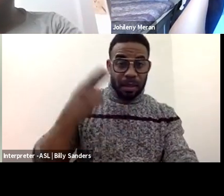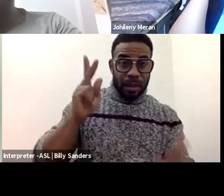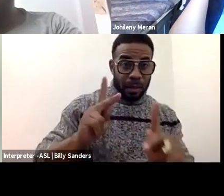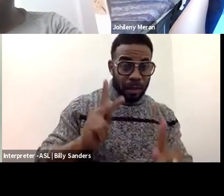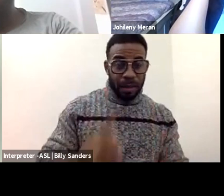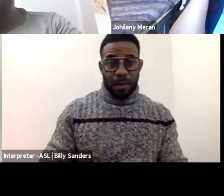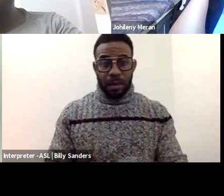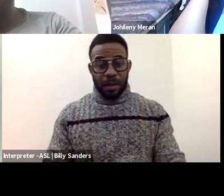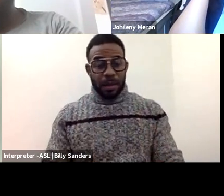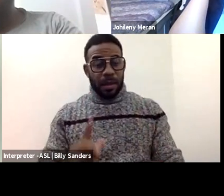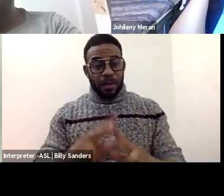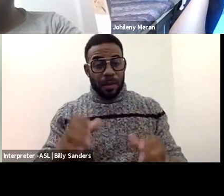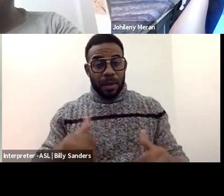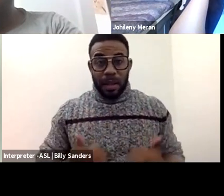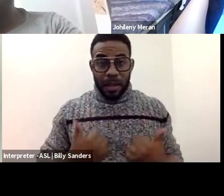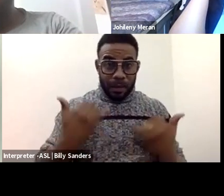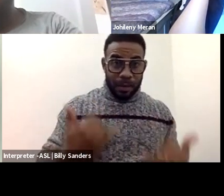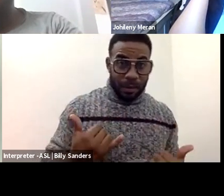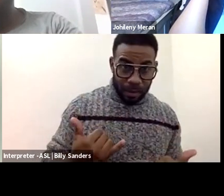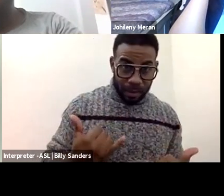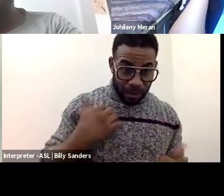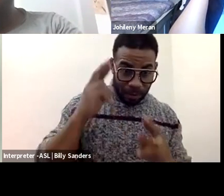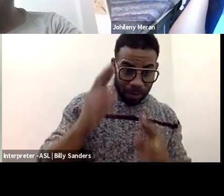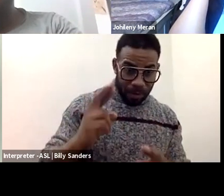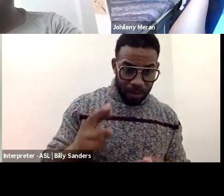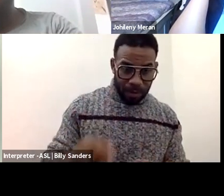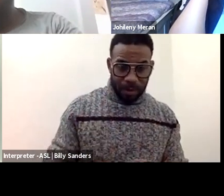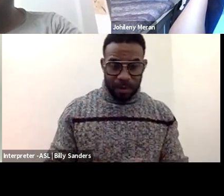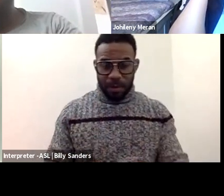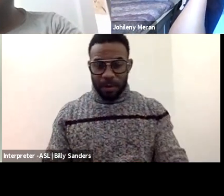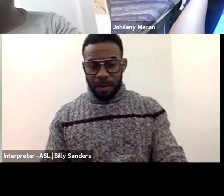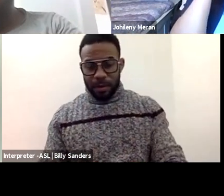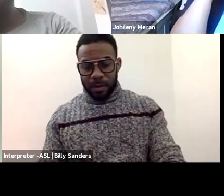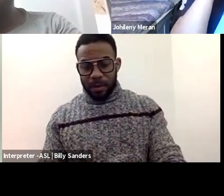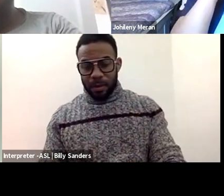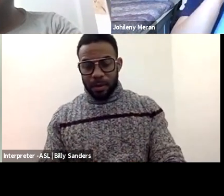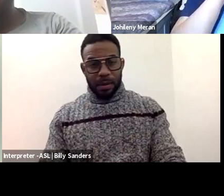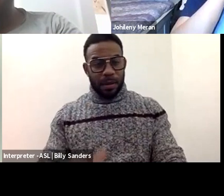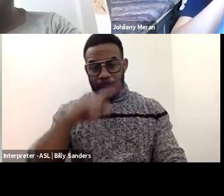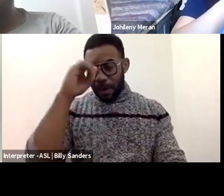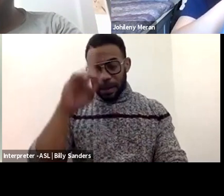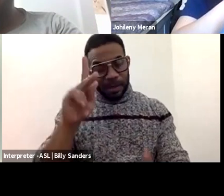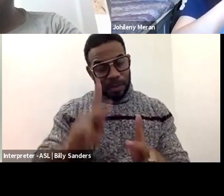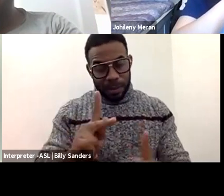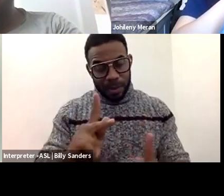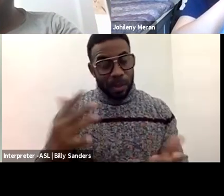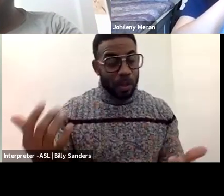much alive today and we need to respect that and Black disabled people deserve so much